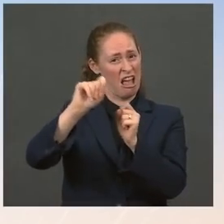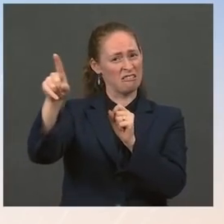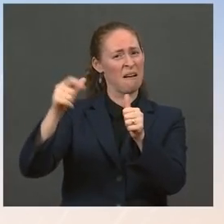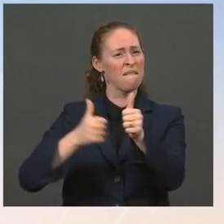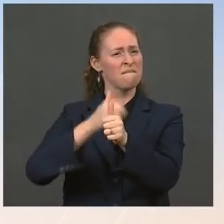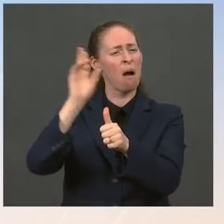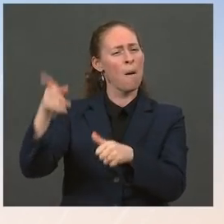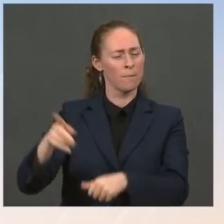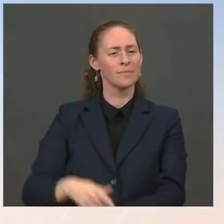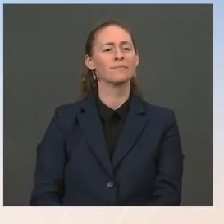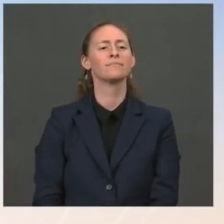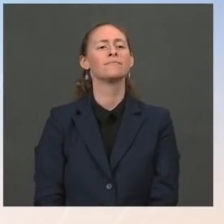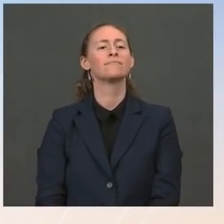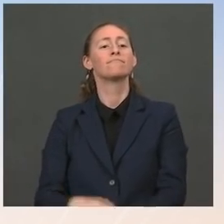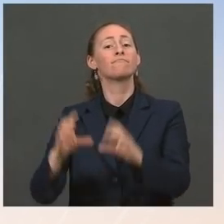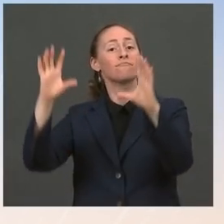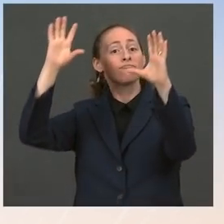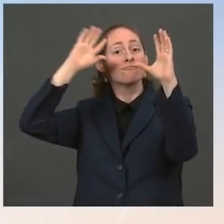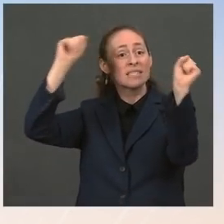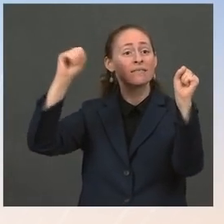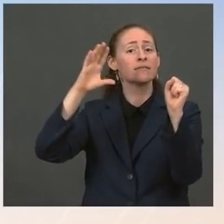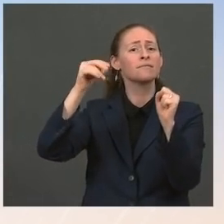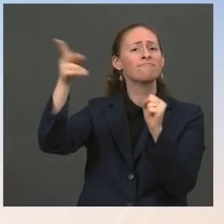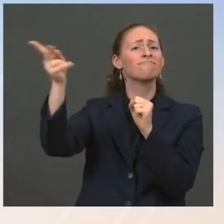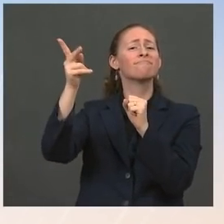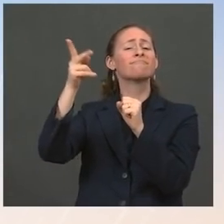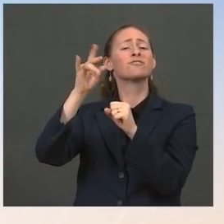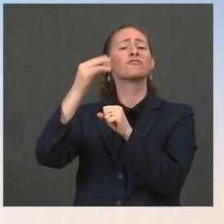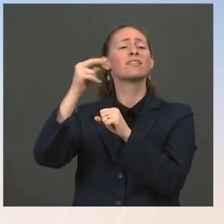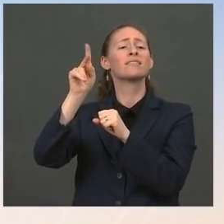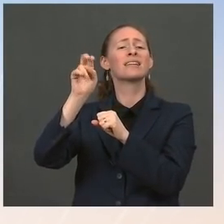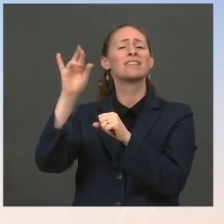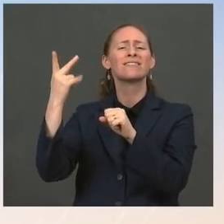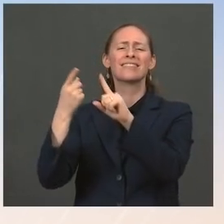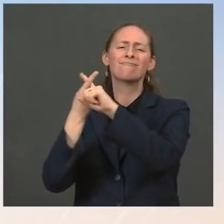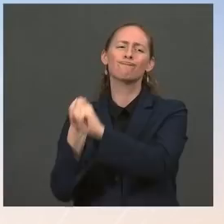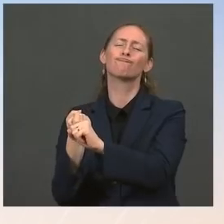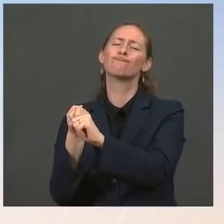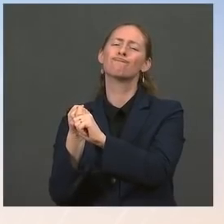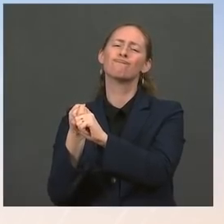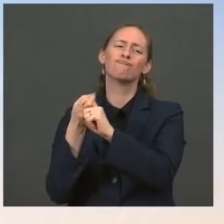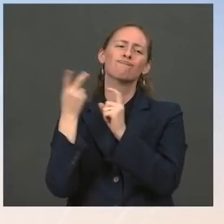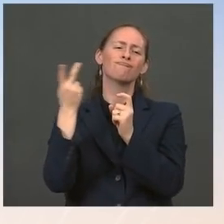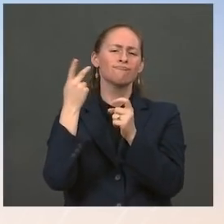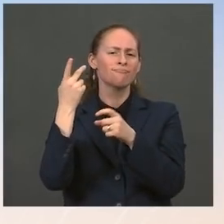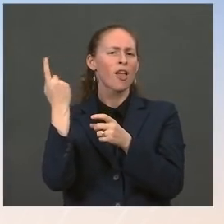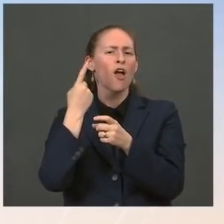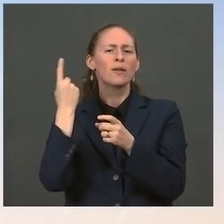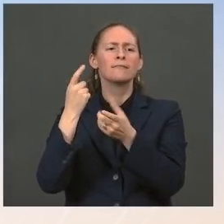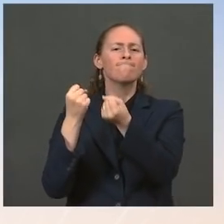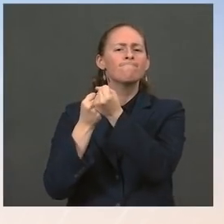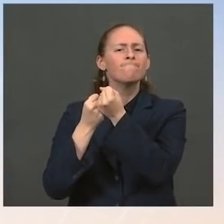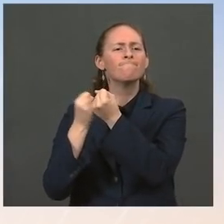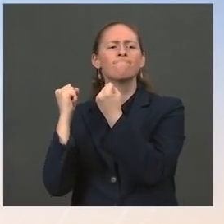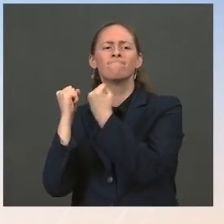and the former Secretary are also good friends. He relies on his counsel, and -- as he does with many members of his national security team.